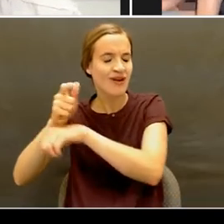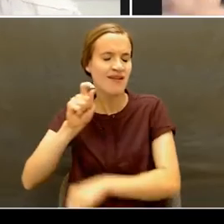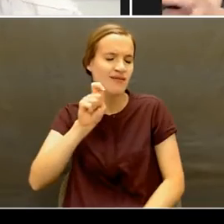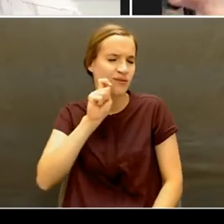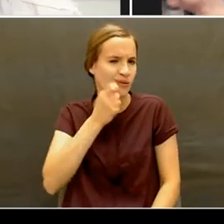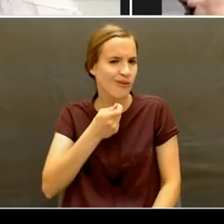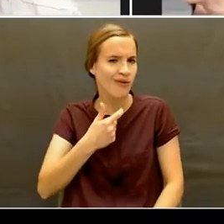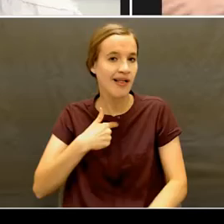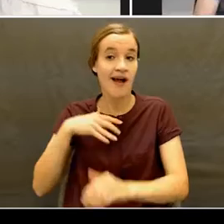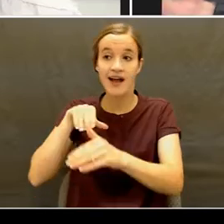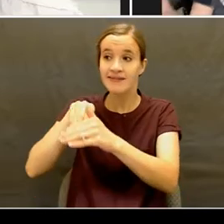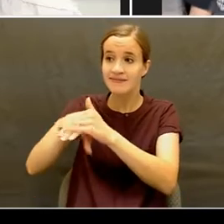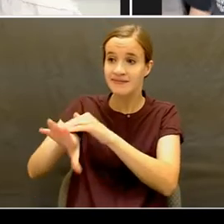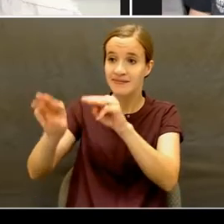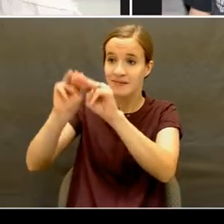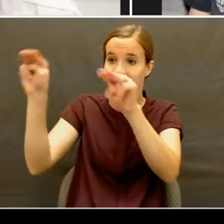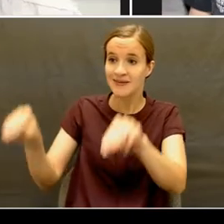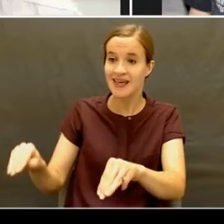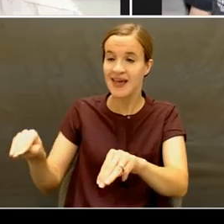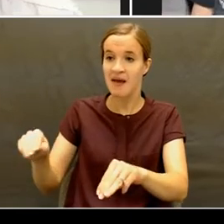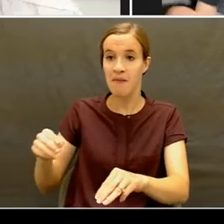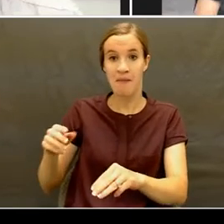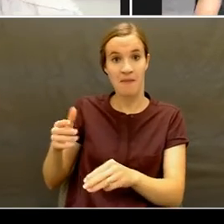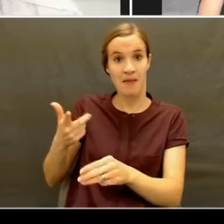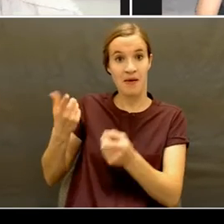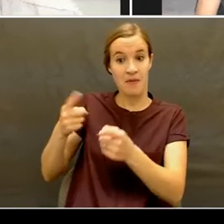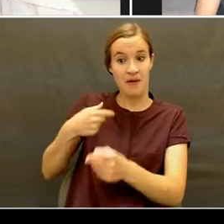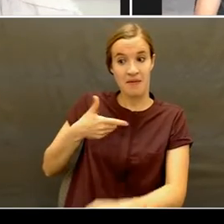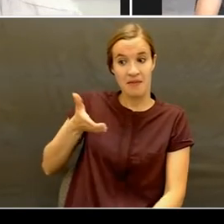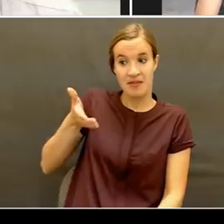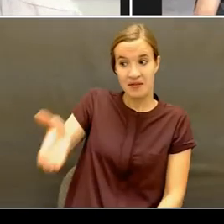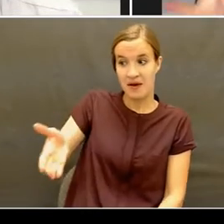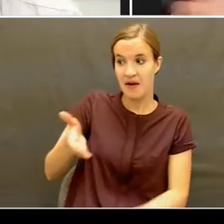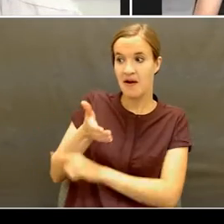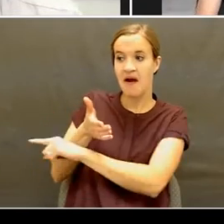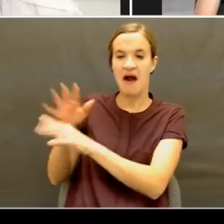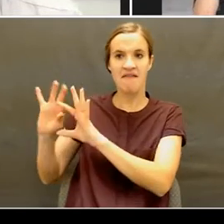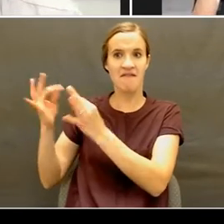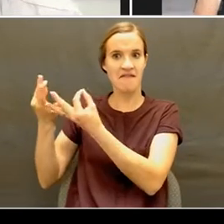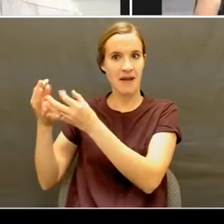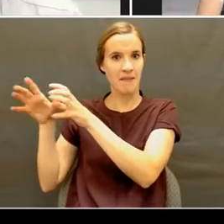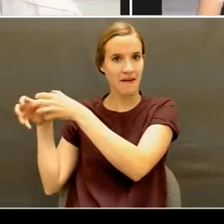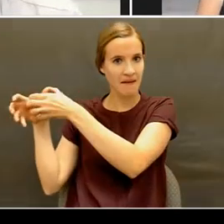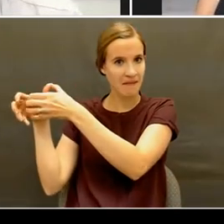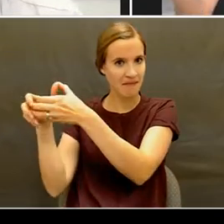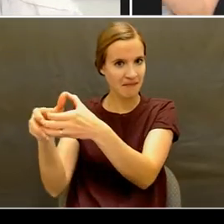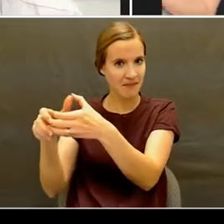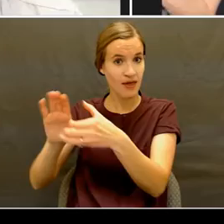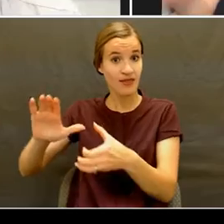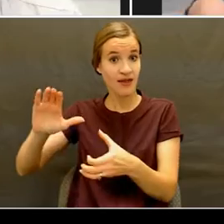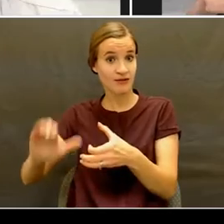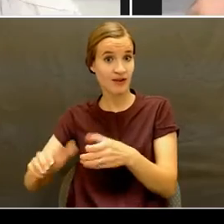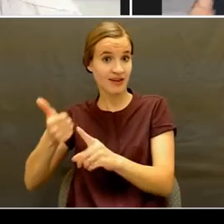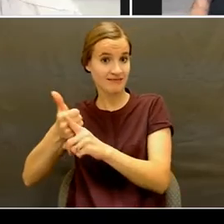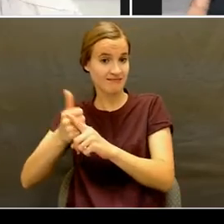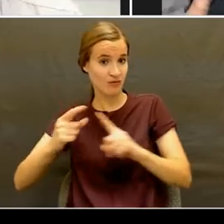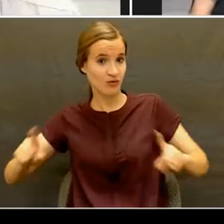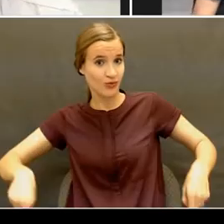also saw a family that had no idea that um,the exhibit was there. But they had a child using a